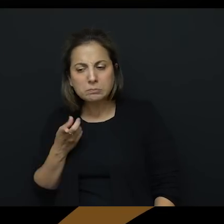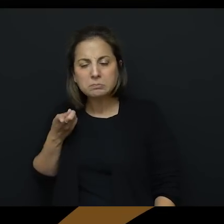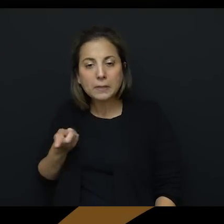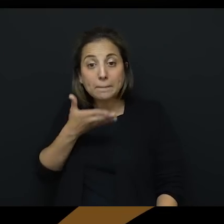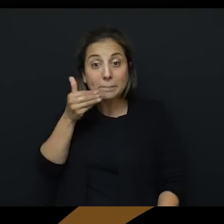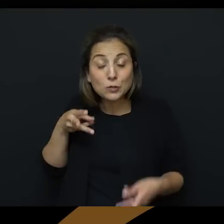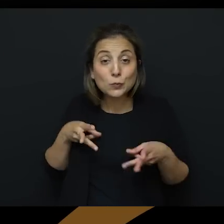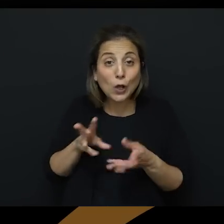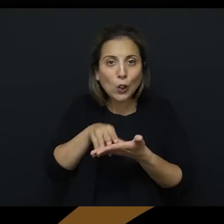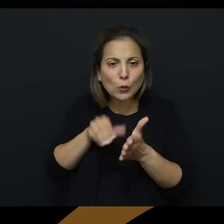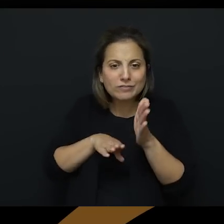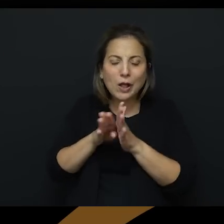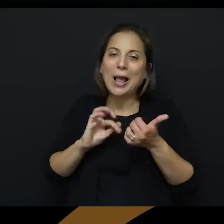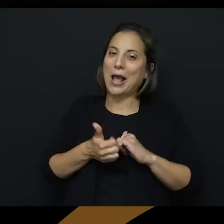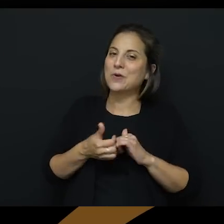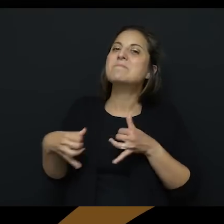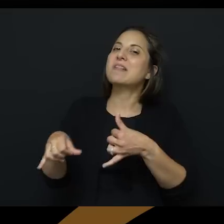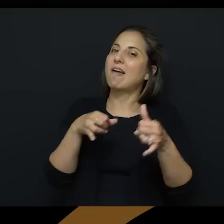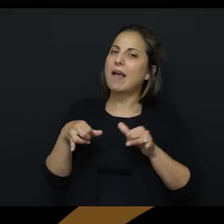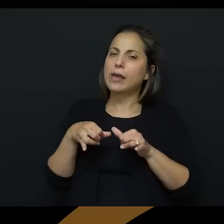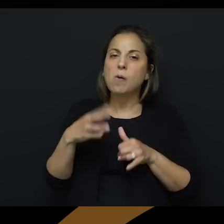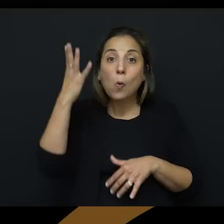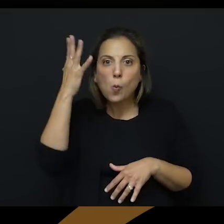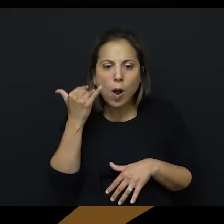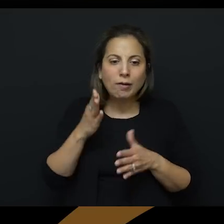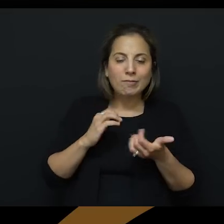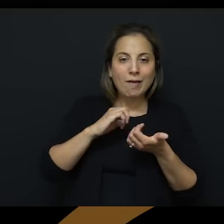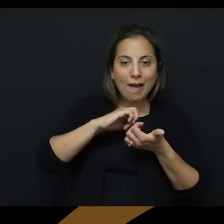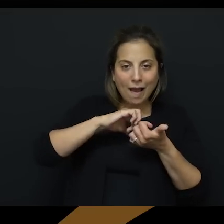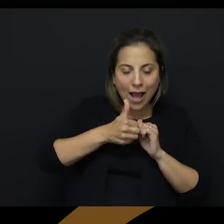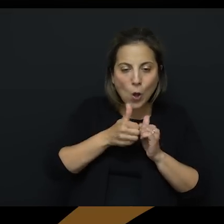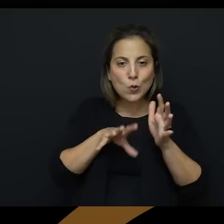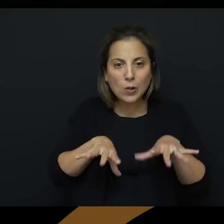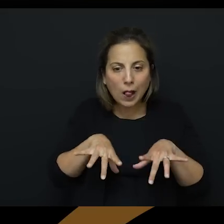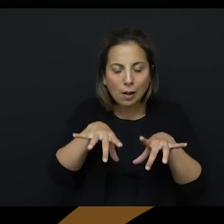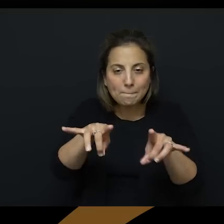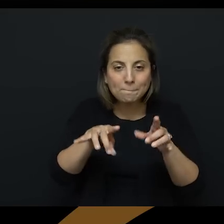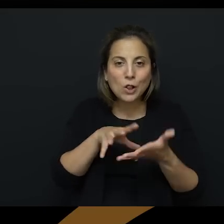play is the best way for them to learn and develop. It helps them develop essential skills